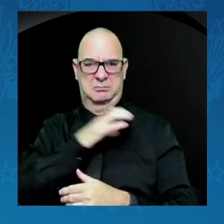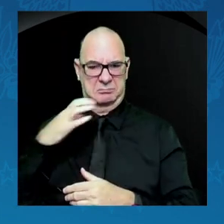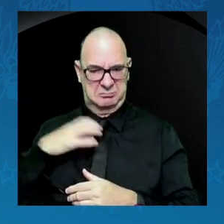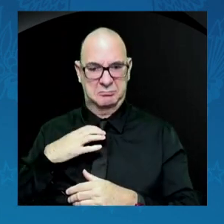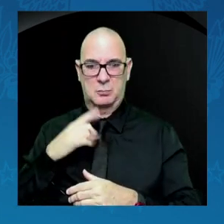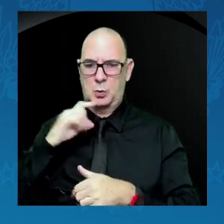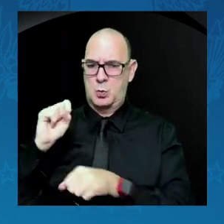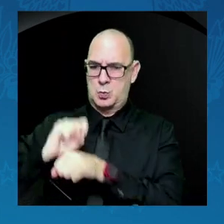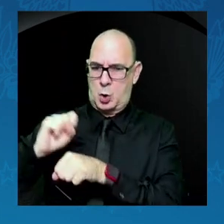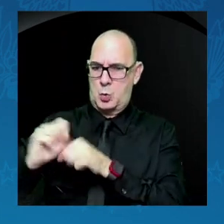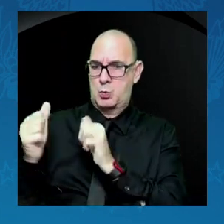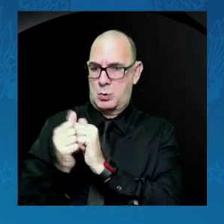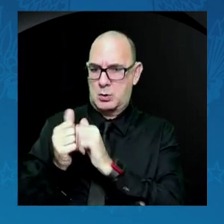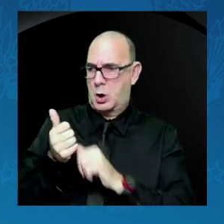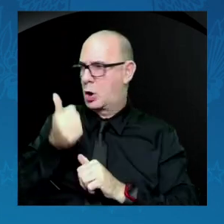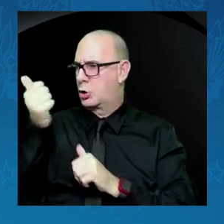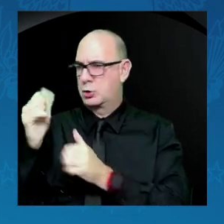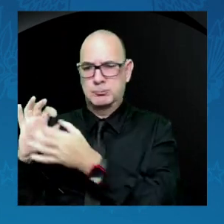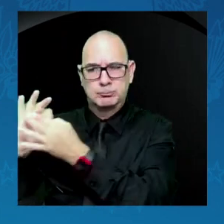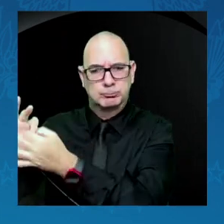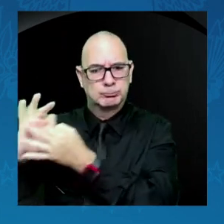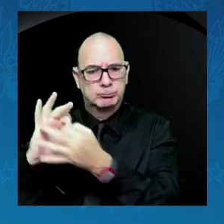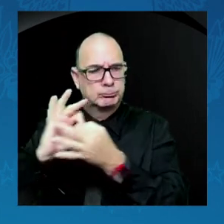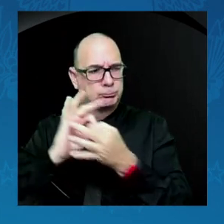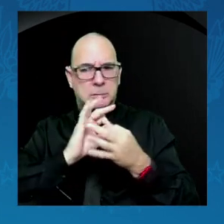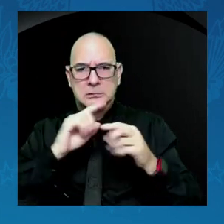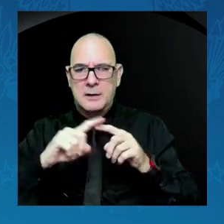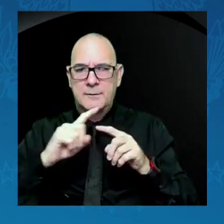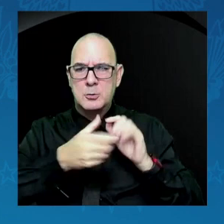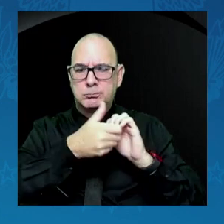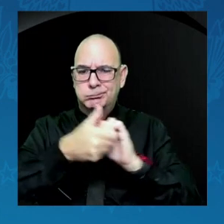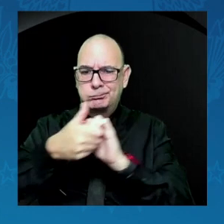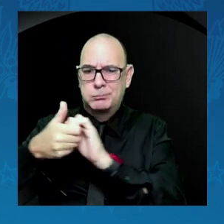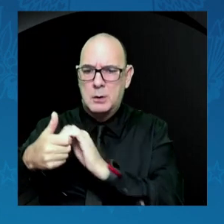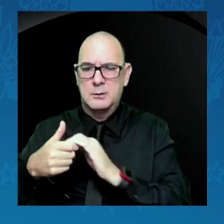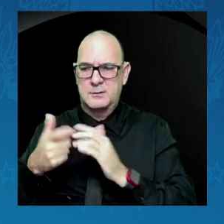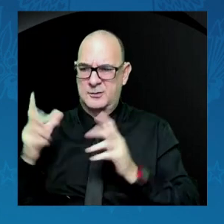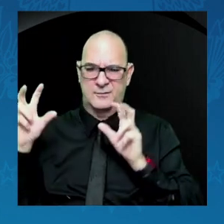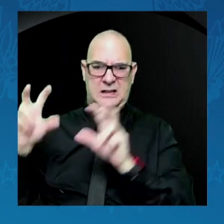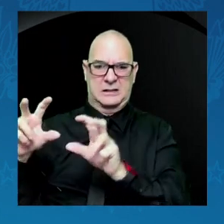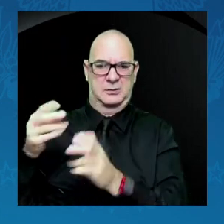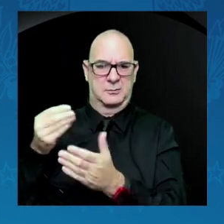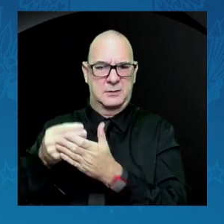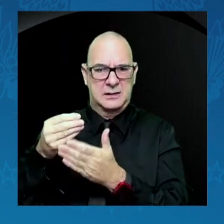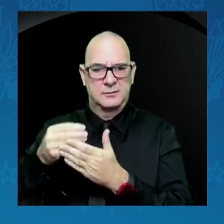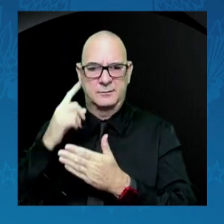for the important programs that we just witnessed, including things like goes, including things like pace,